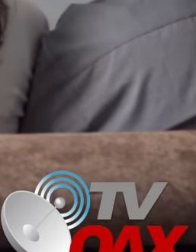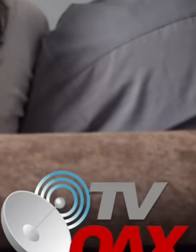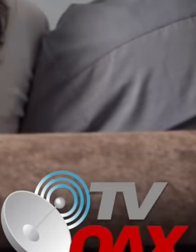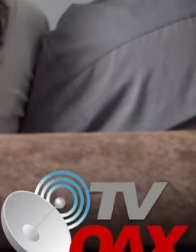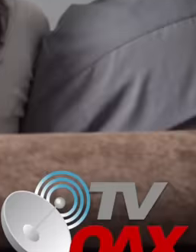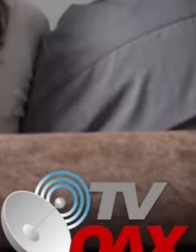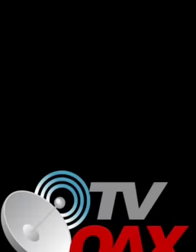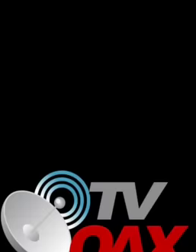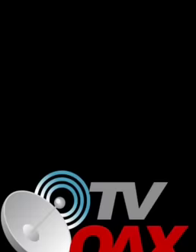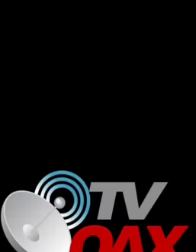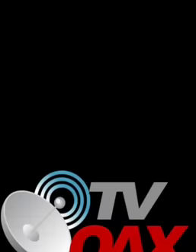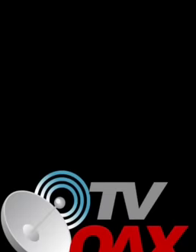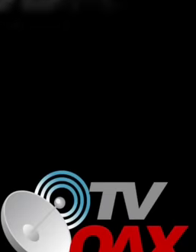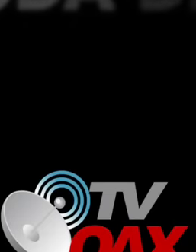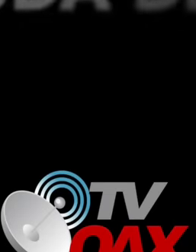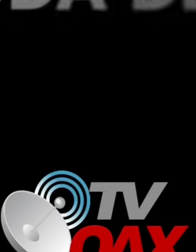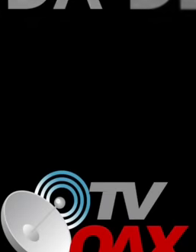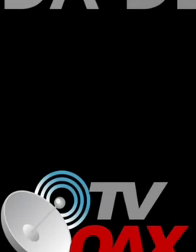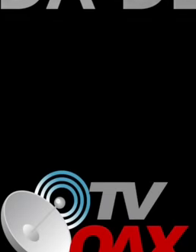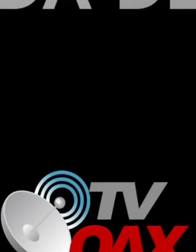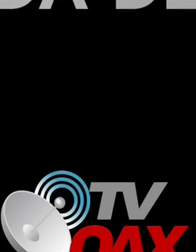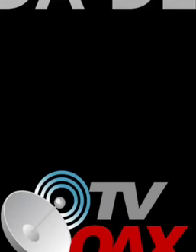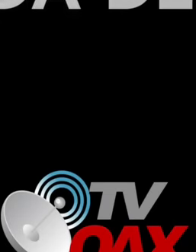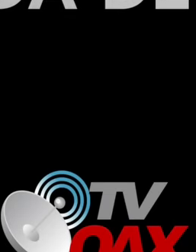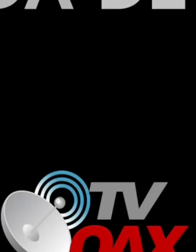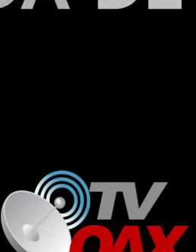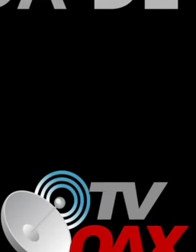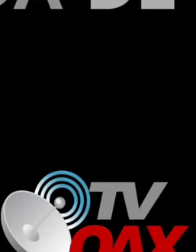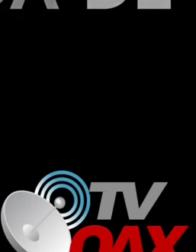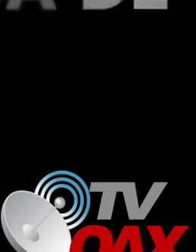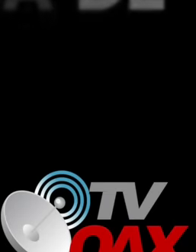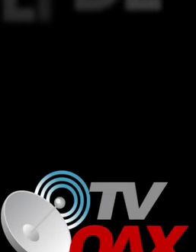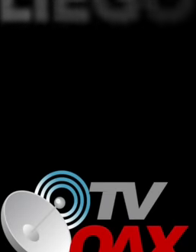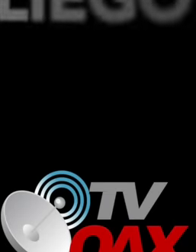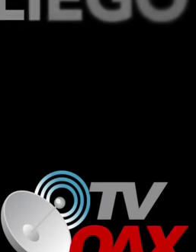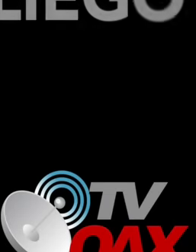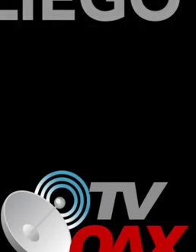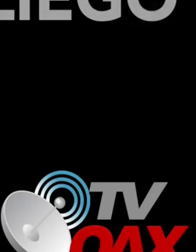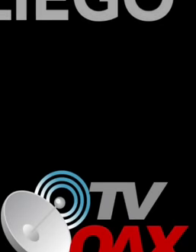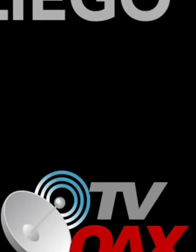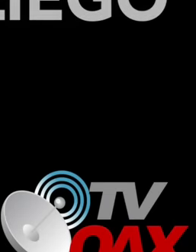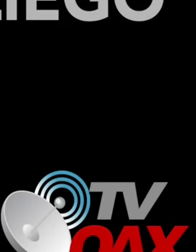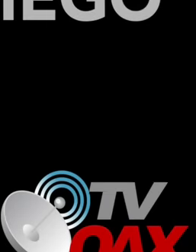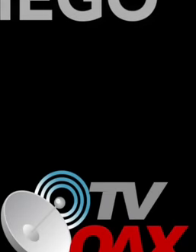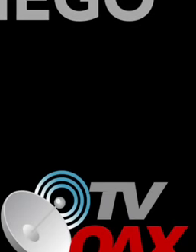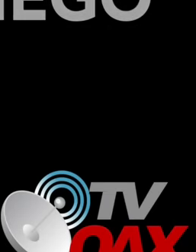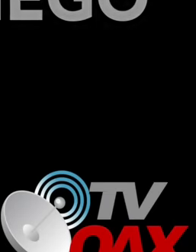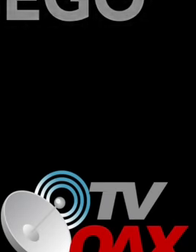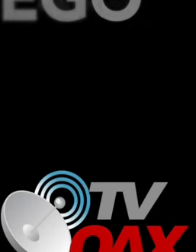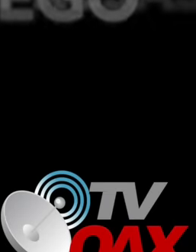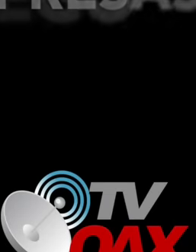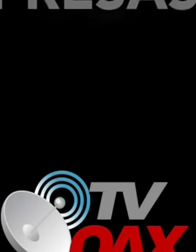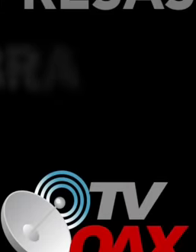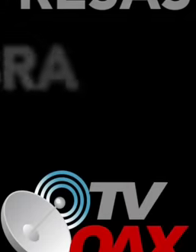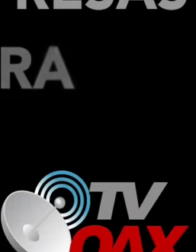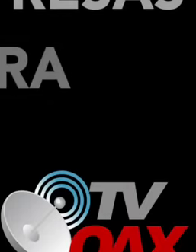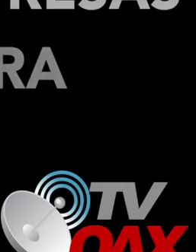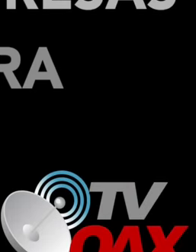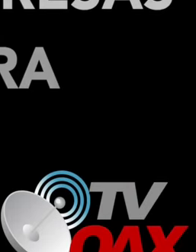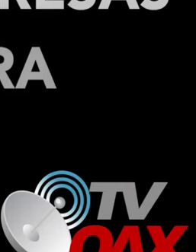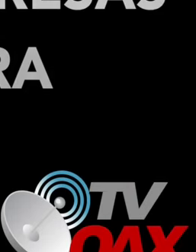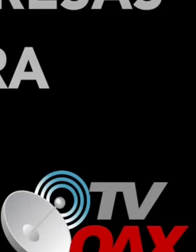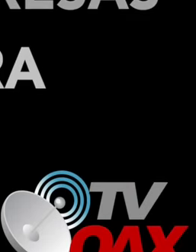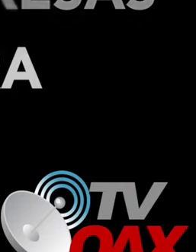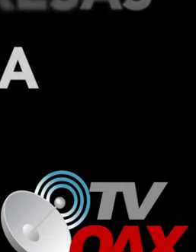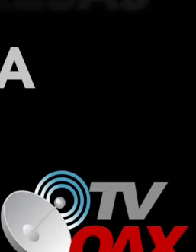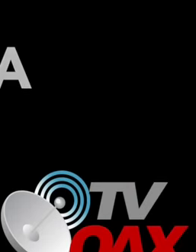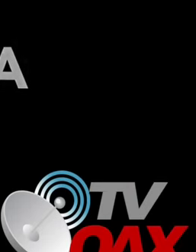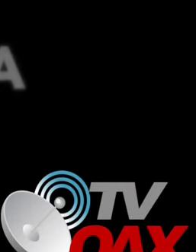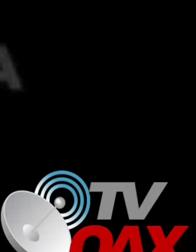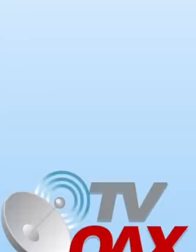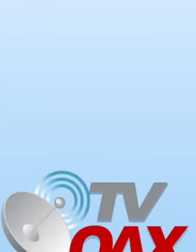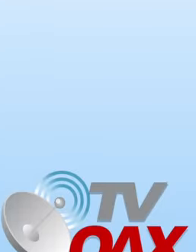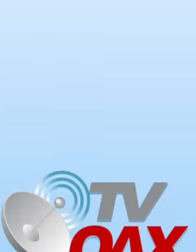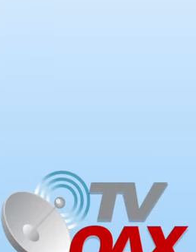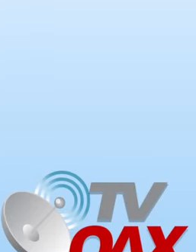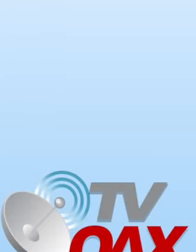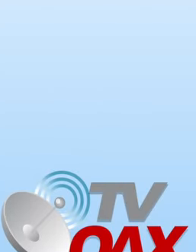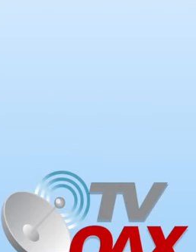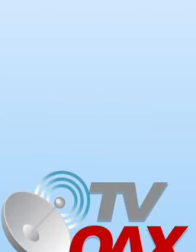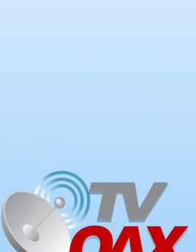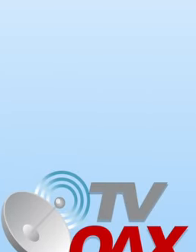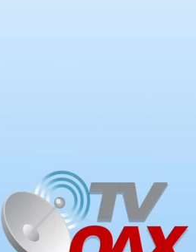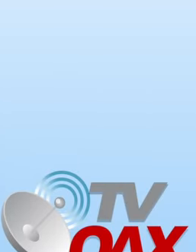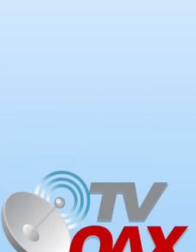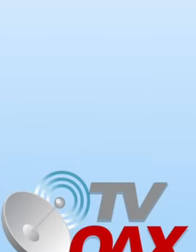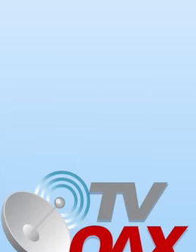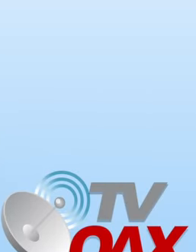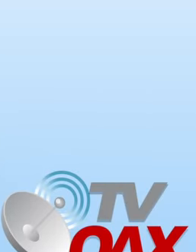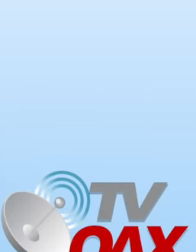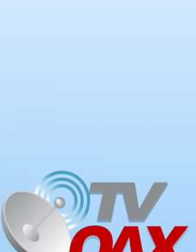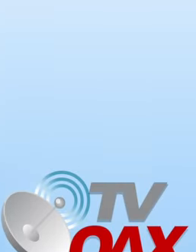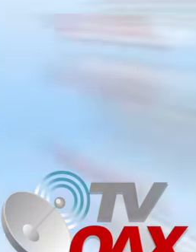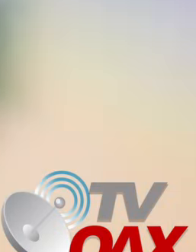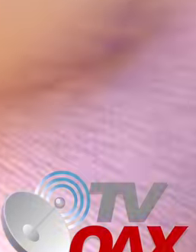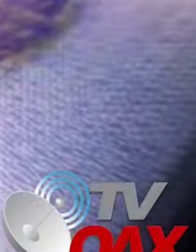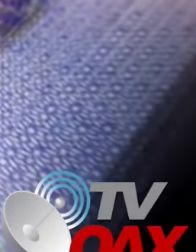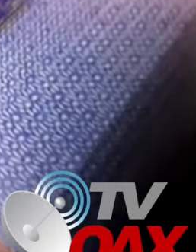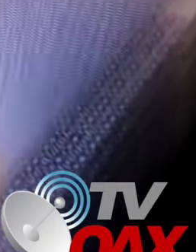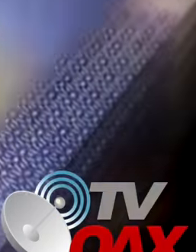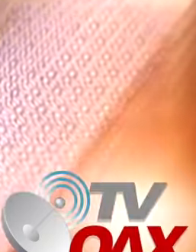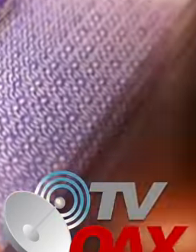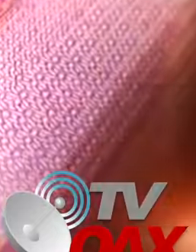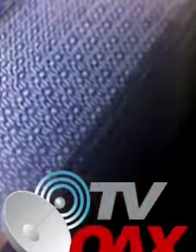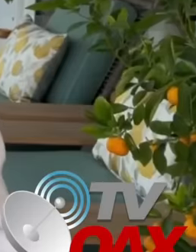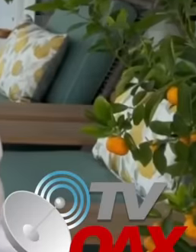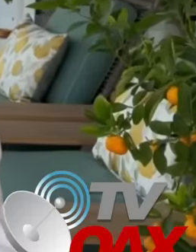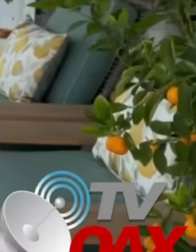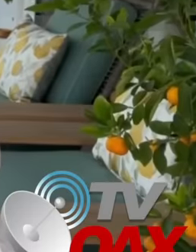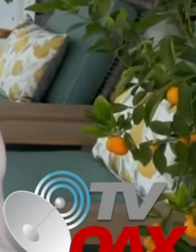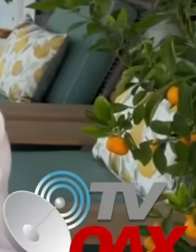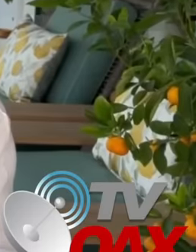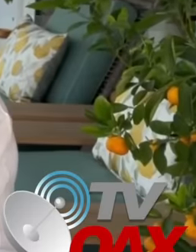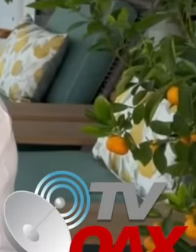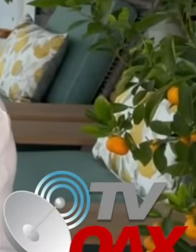money the largest billionaire in Mexico is in serious economic problems it is